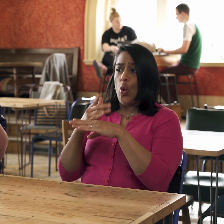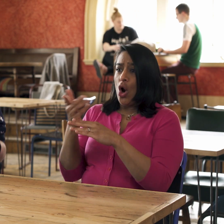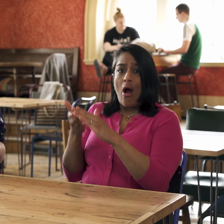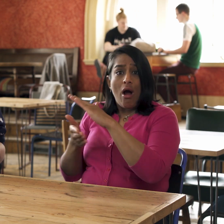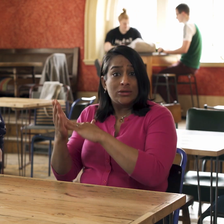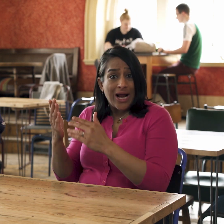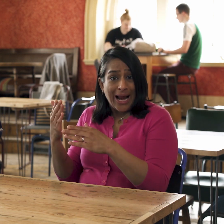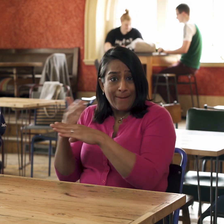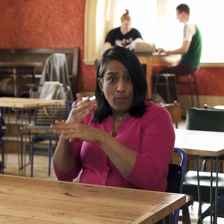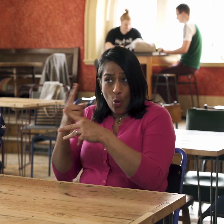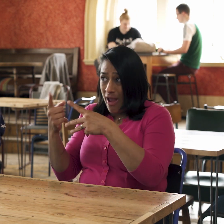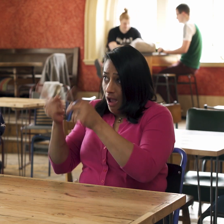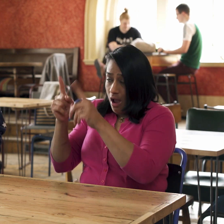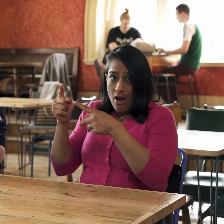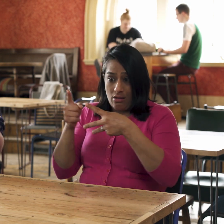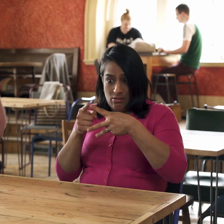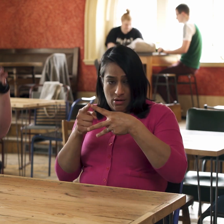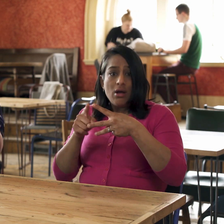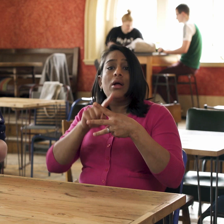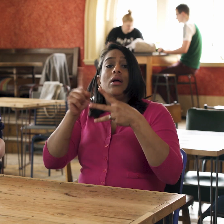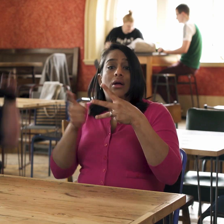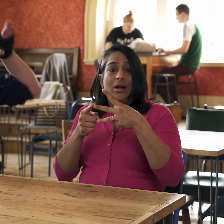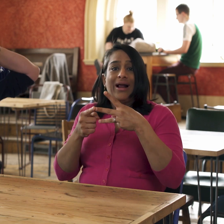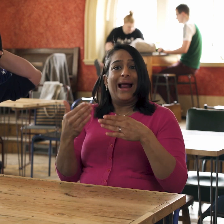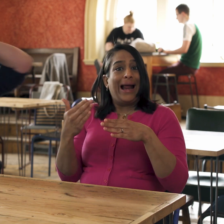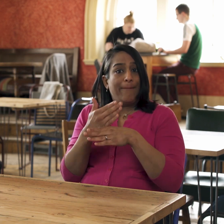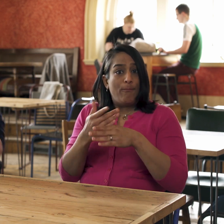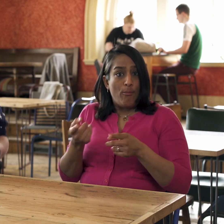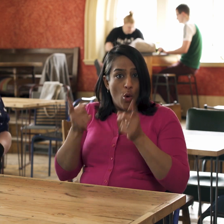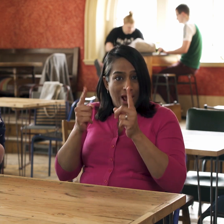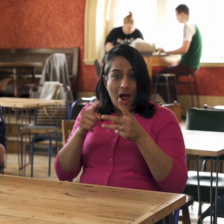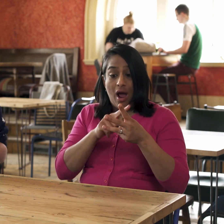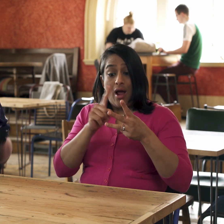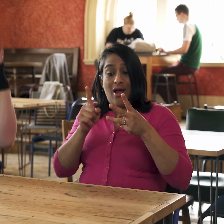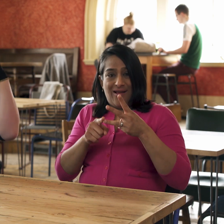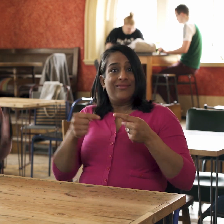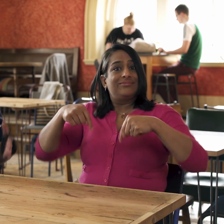There is one for employed people one for employers biscuit and this one, biscuit